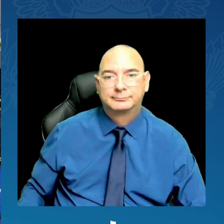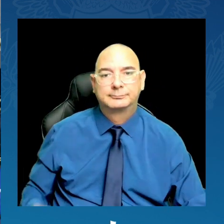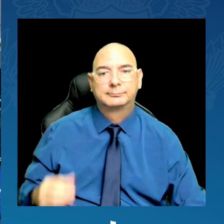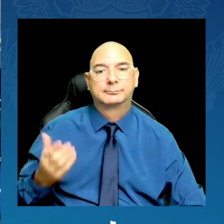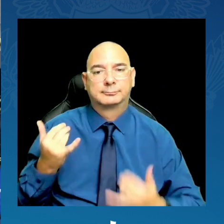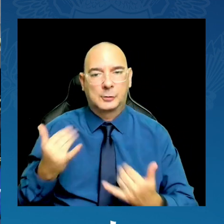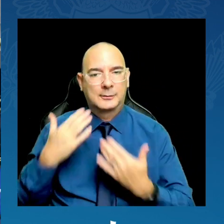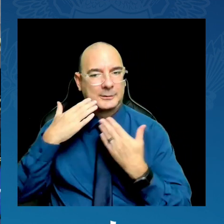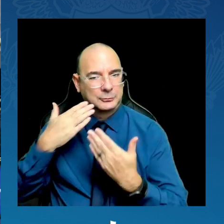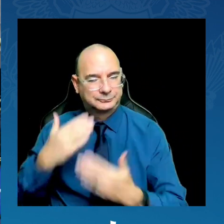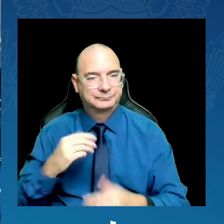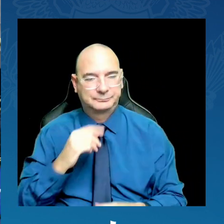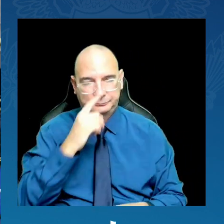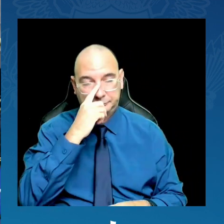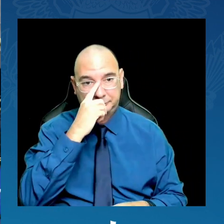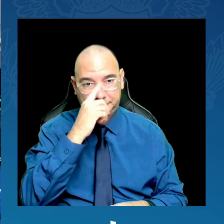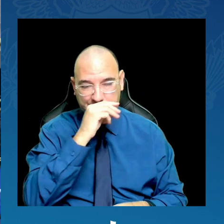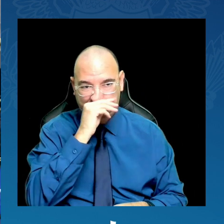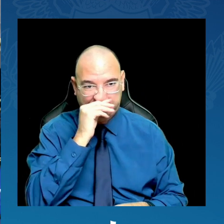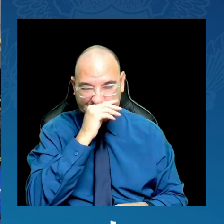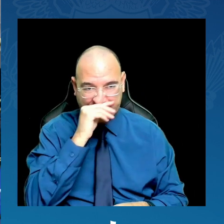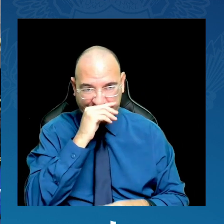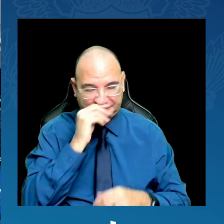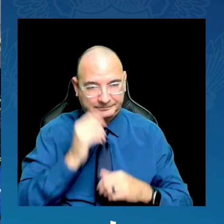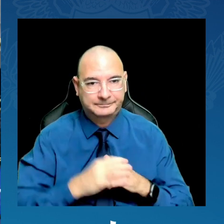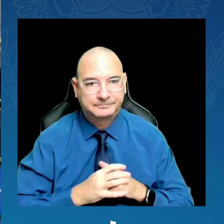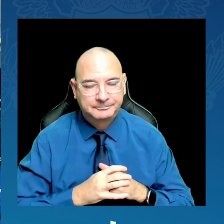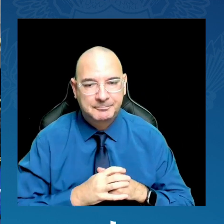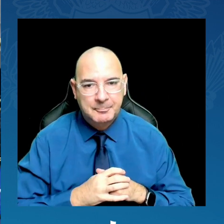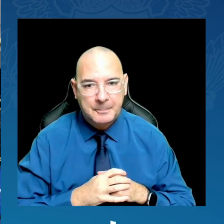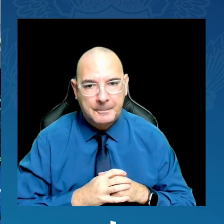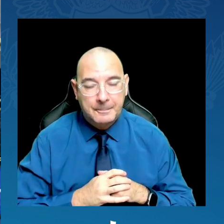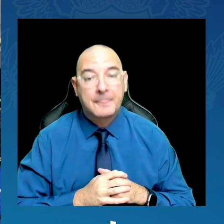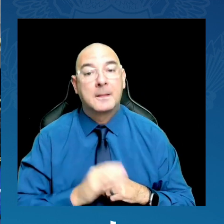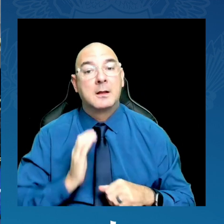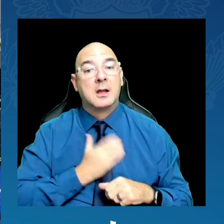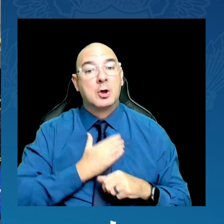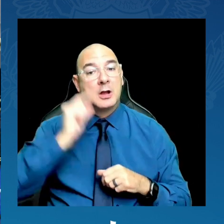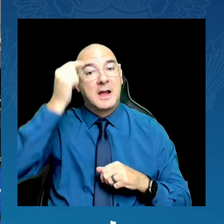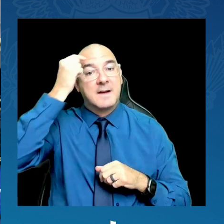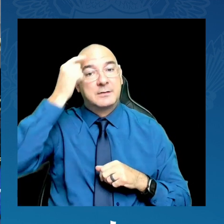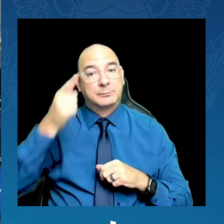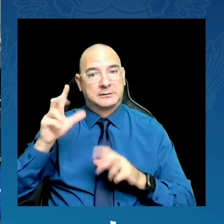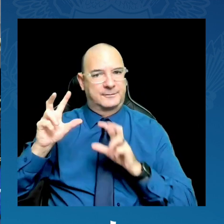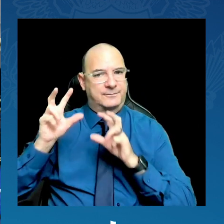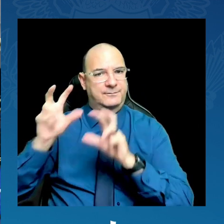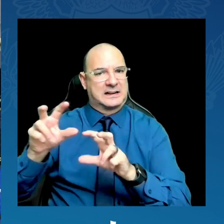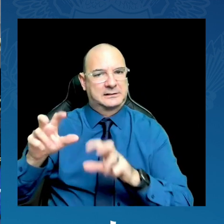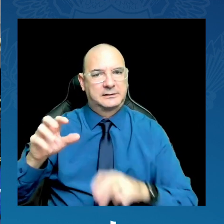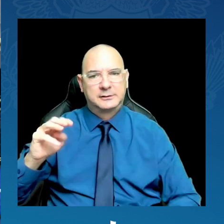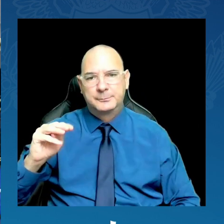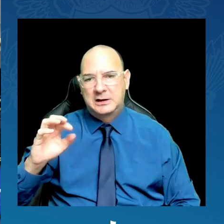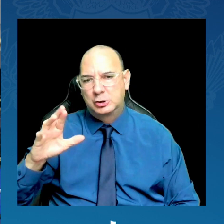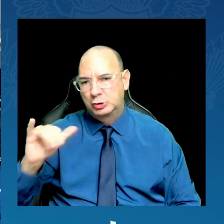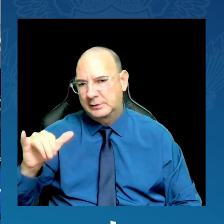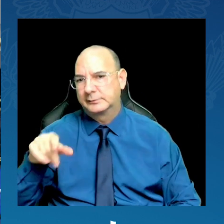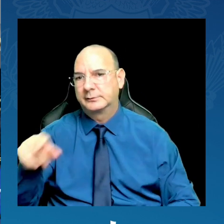And part of the part of our administration's investment in minority serving institutions. HBC has just been in excess of $5 billion.